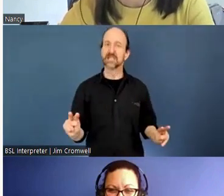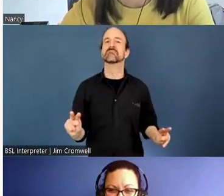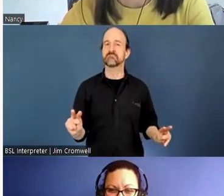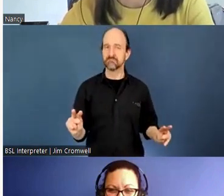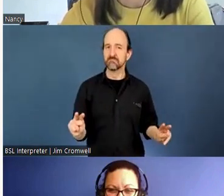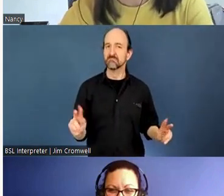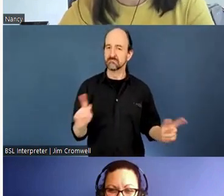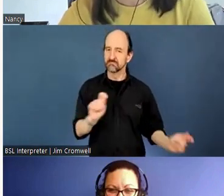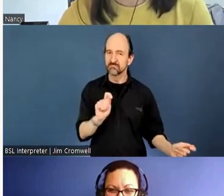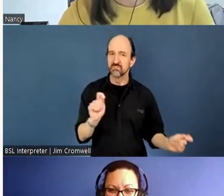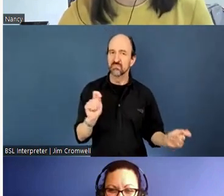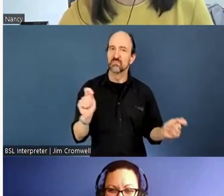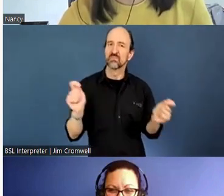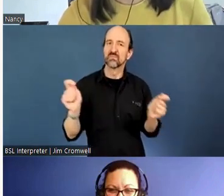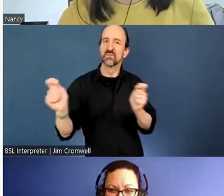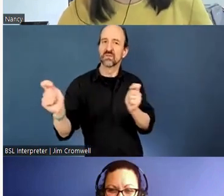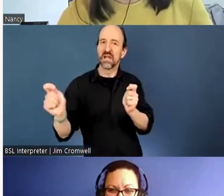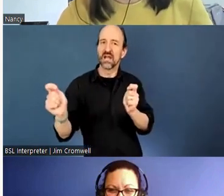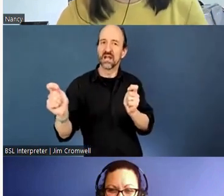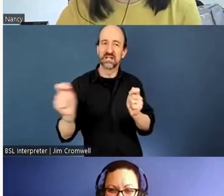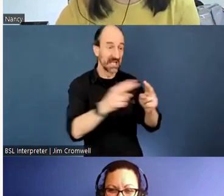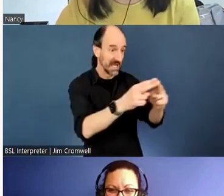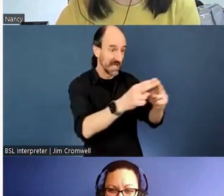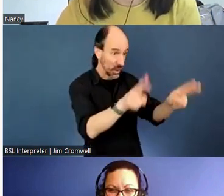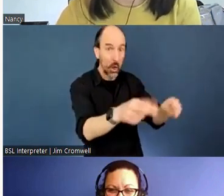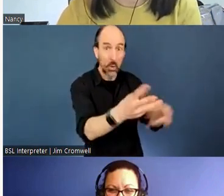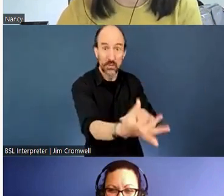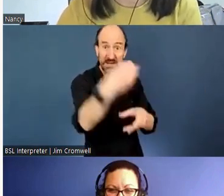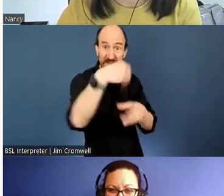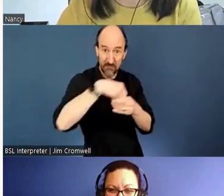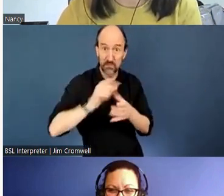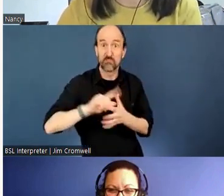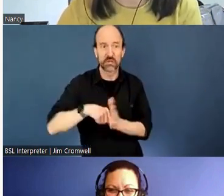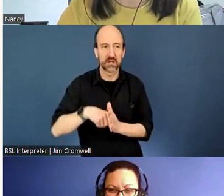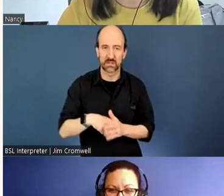participating households' perceptions around food security and they could see a